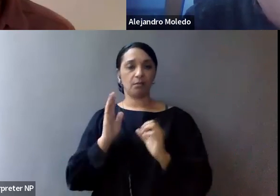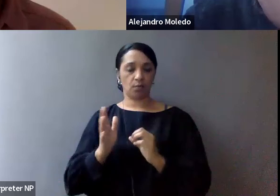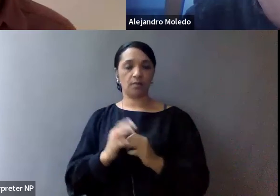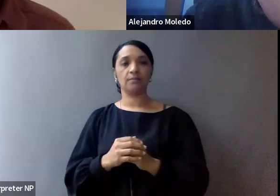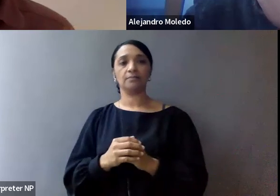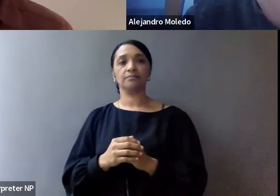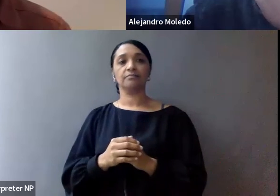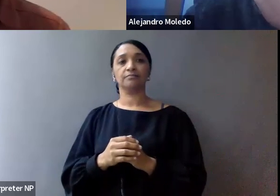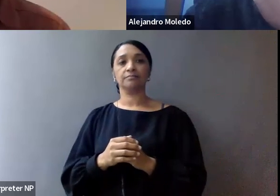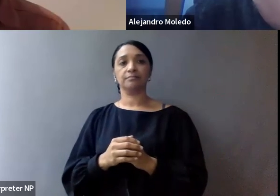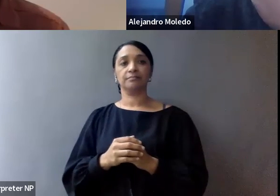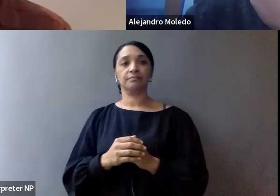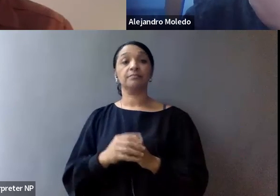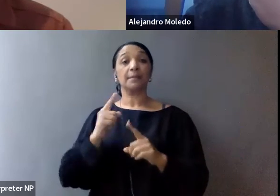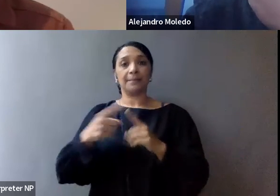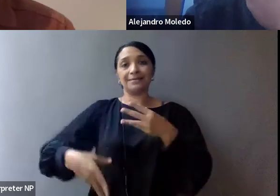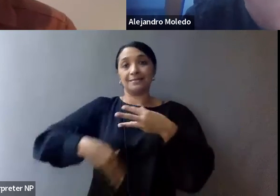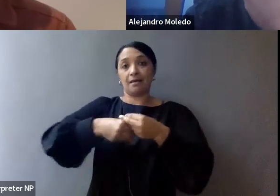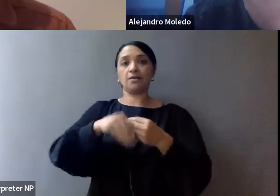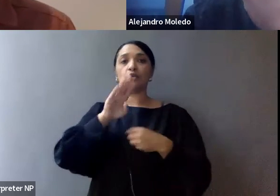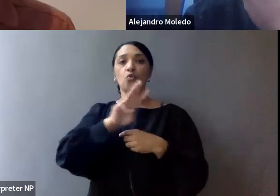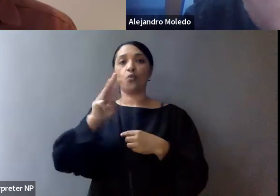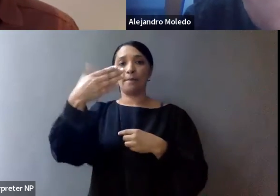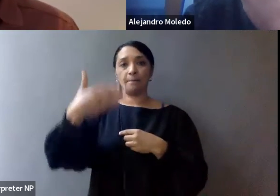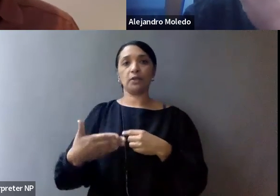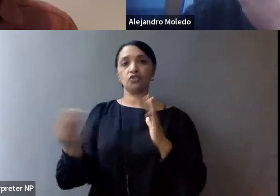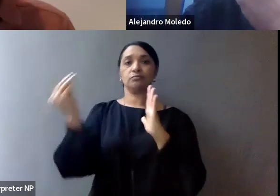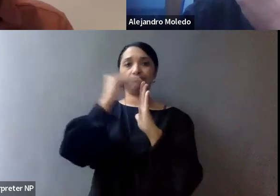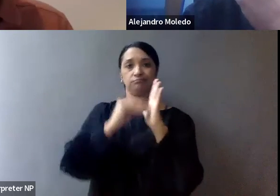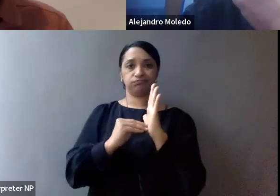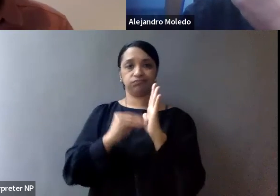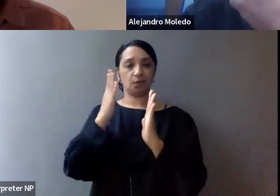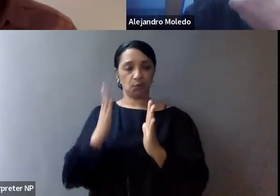and we'll try to add it to our documents after the meeting.